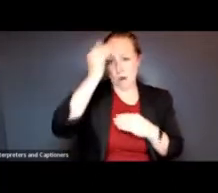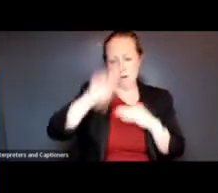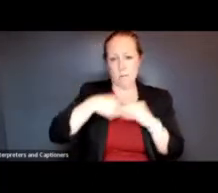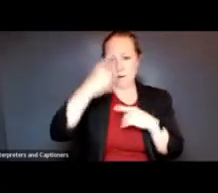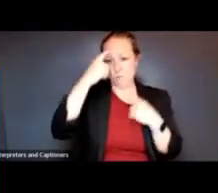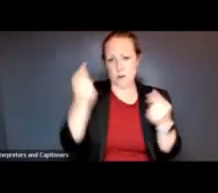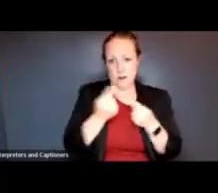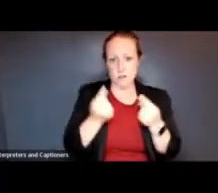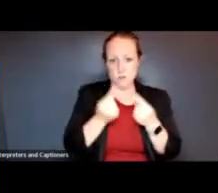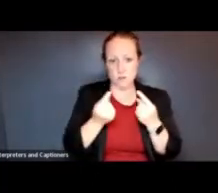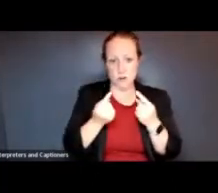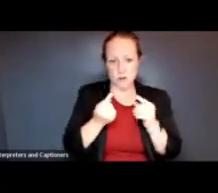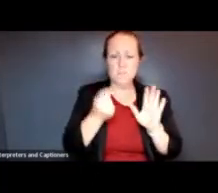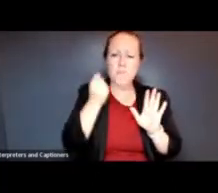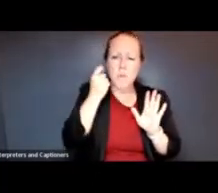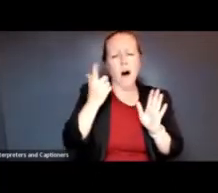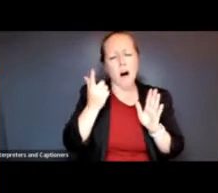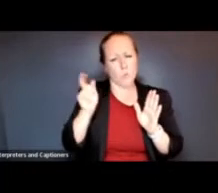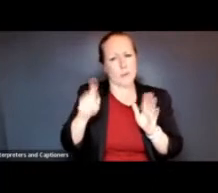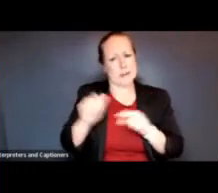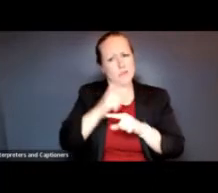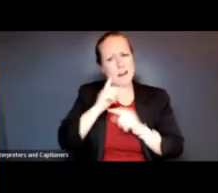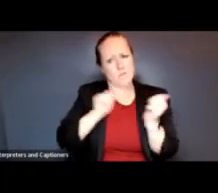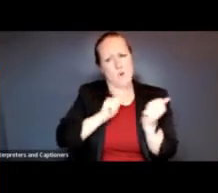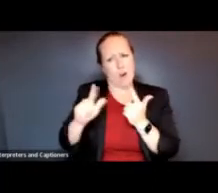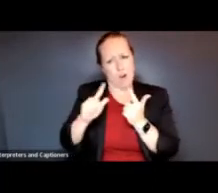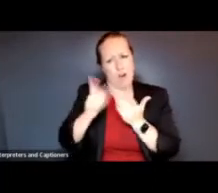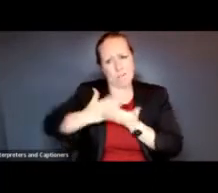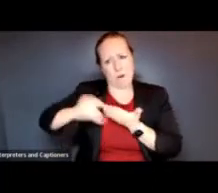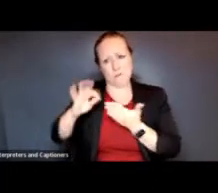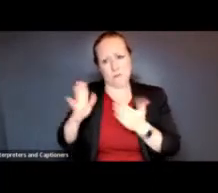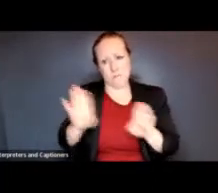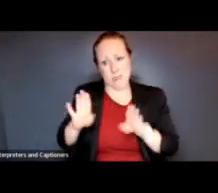across all areas of behavioral health. Why? Because then